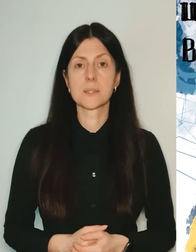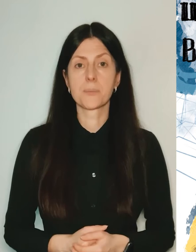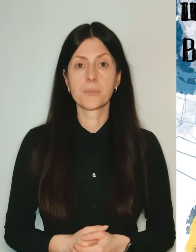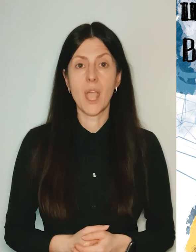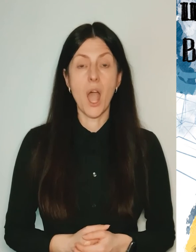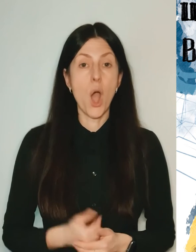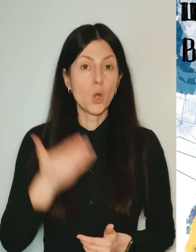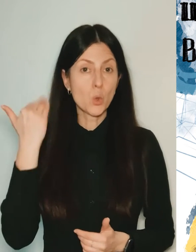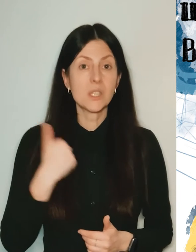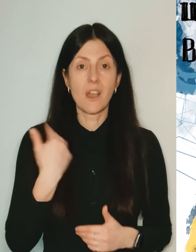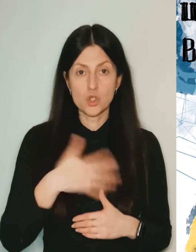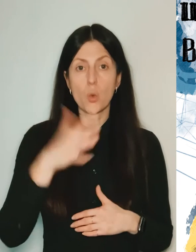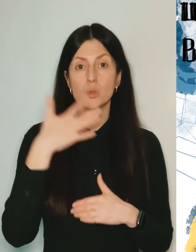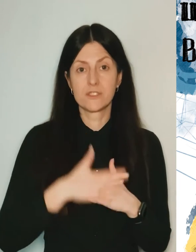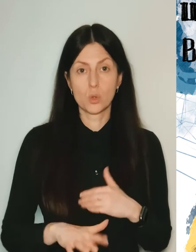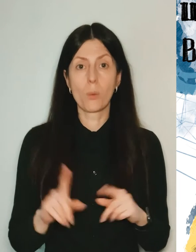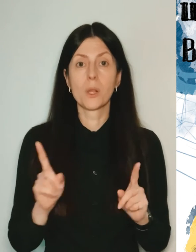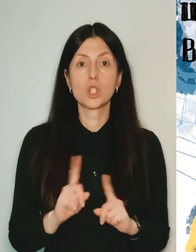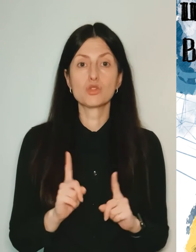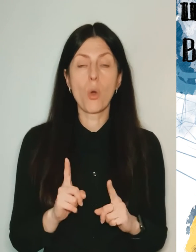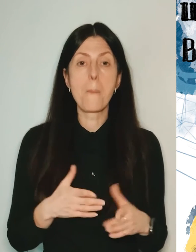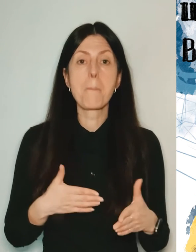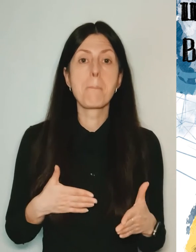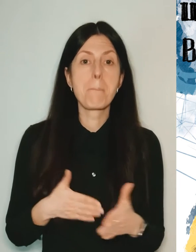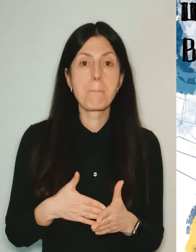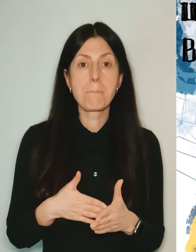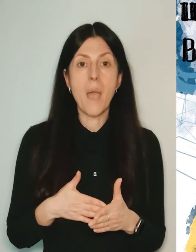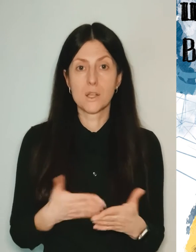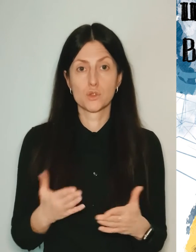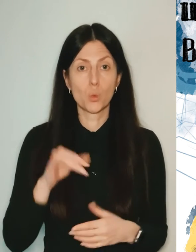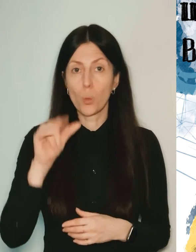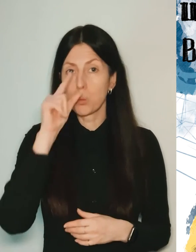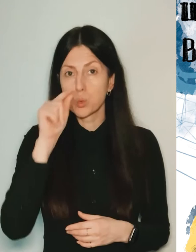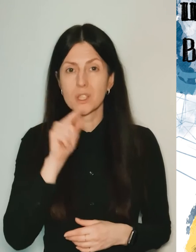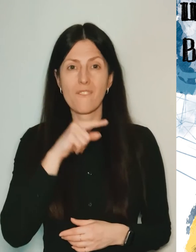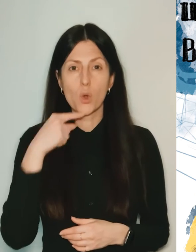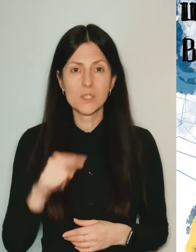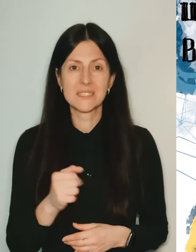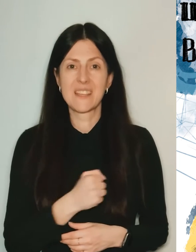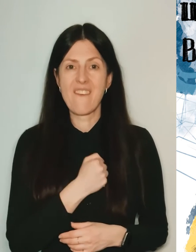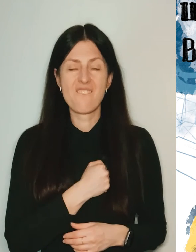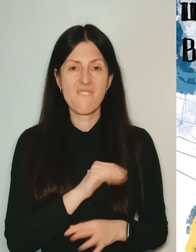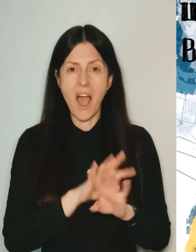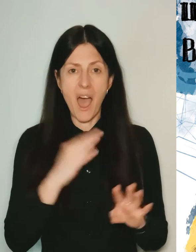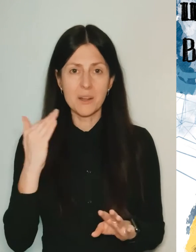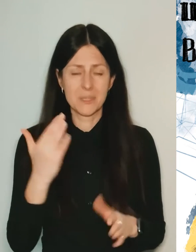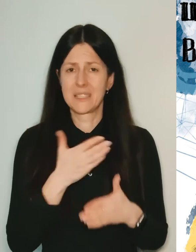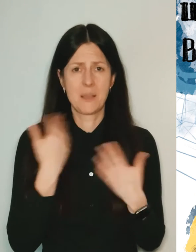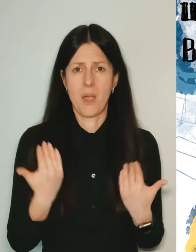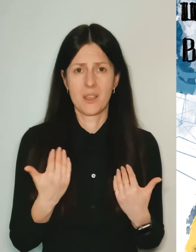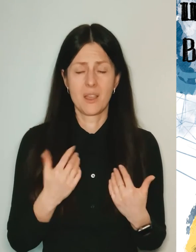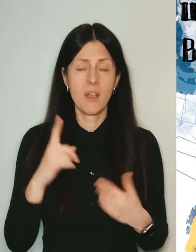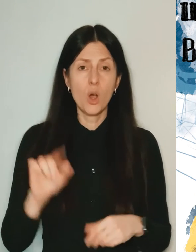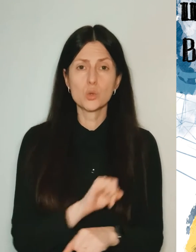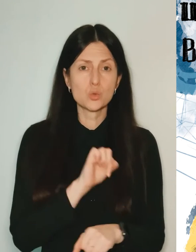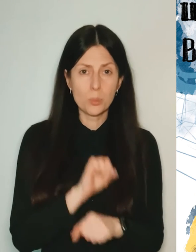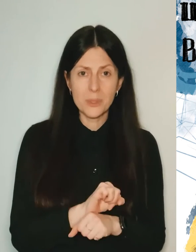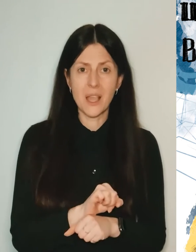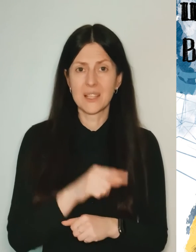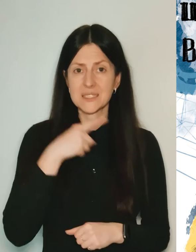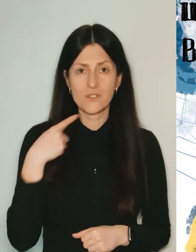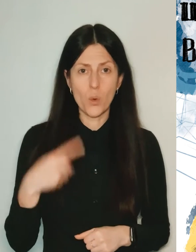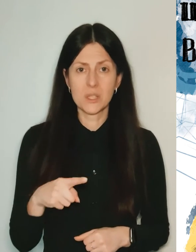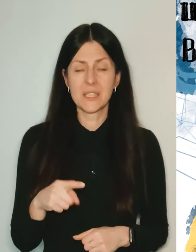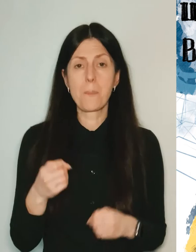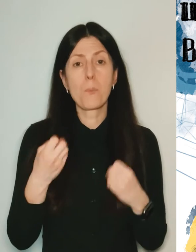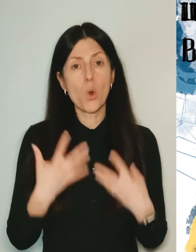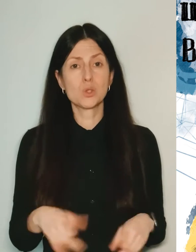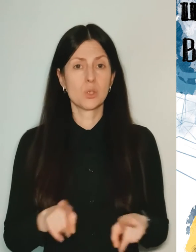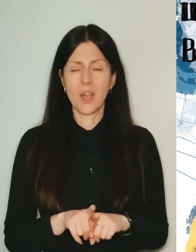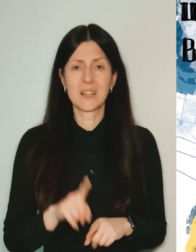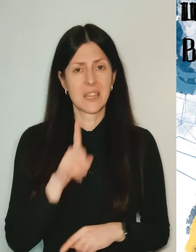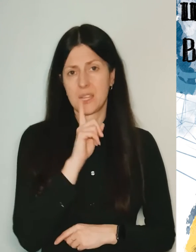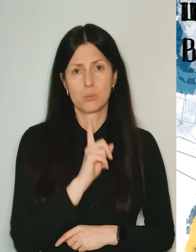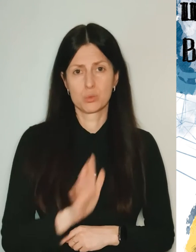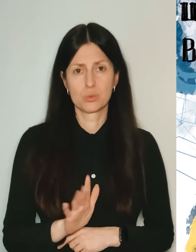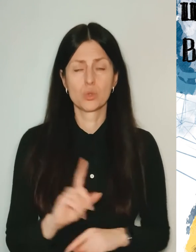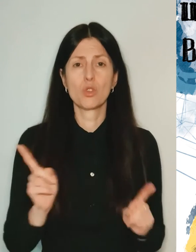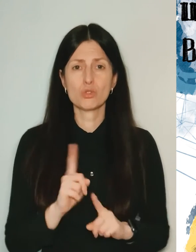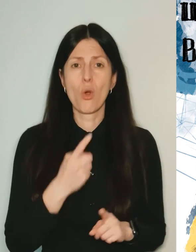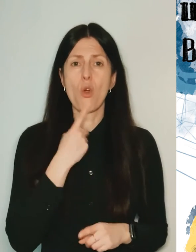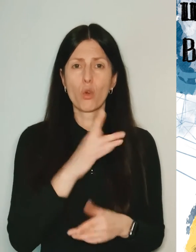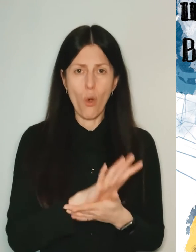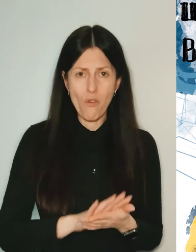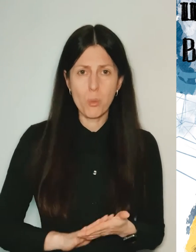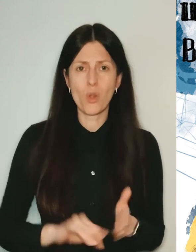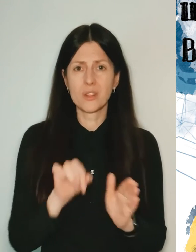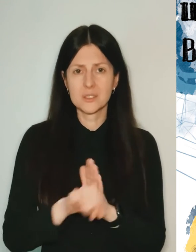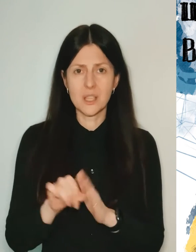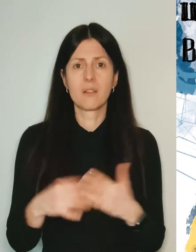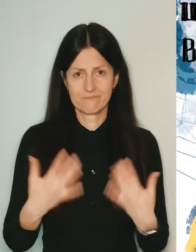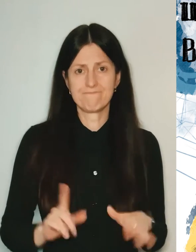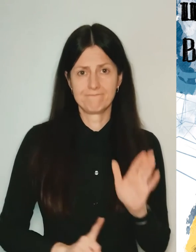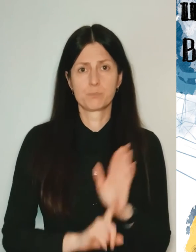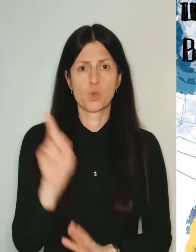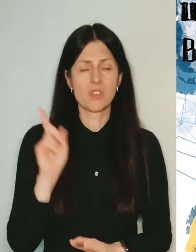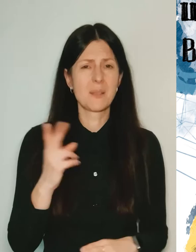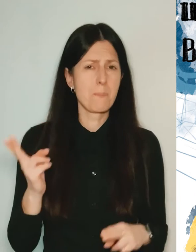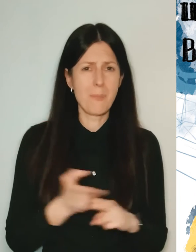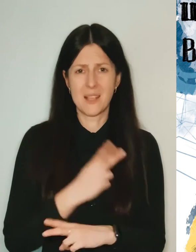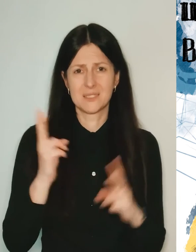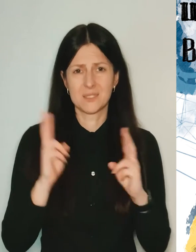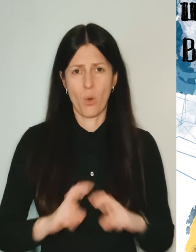So I realized that Putin, Russia and the army have no borders, that they simply will not stop, that the bloodshed begins indiscriminately.